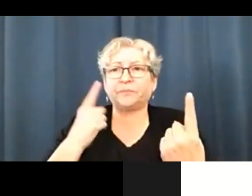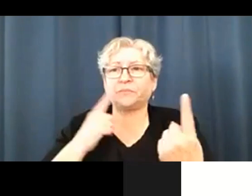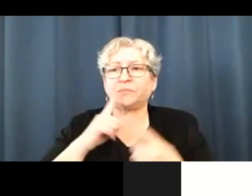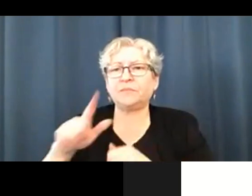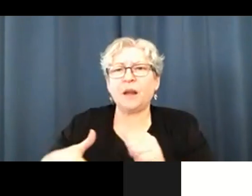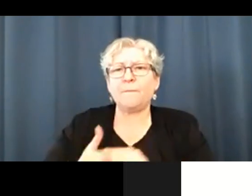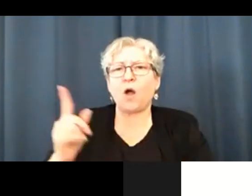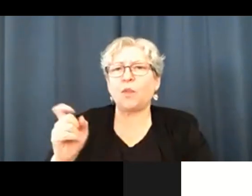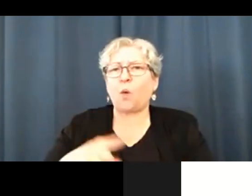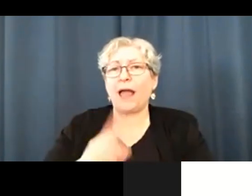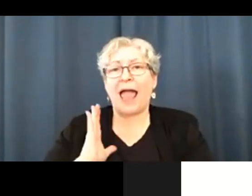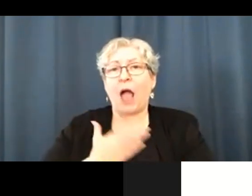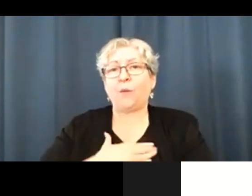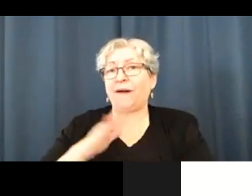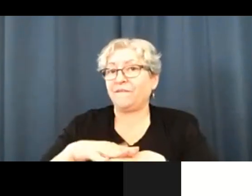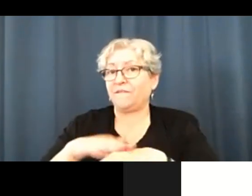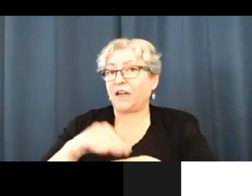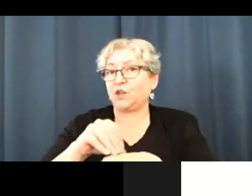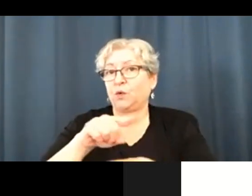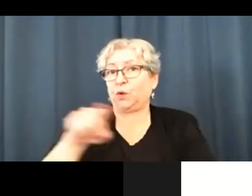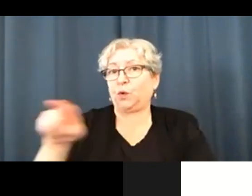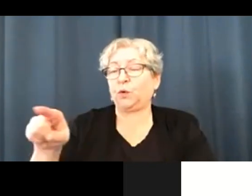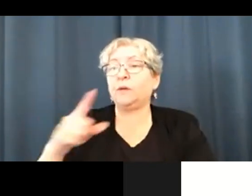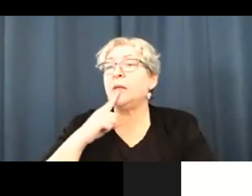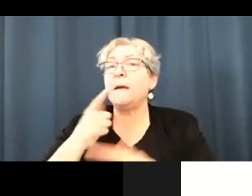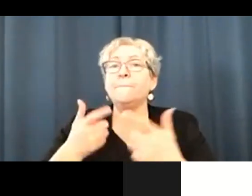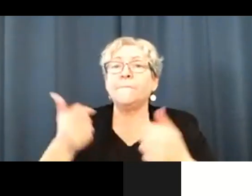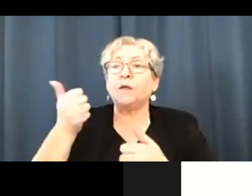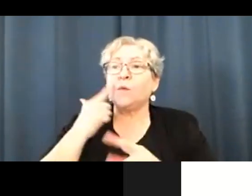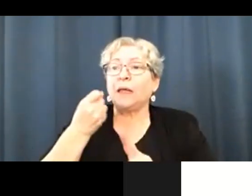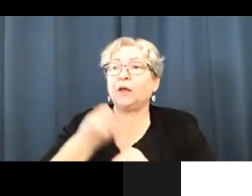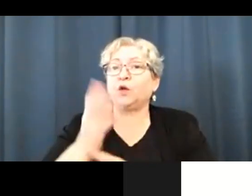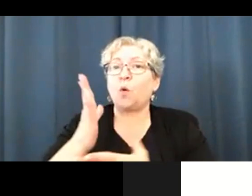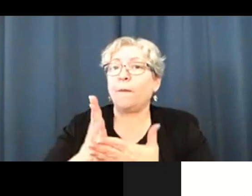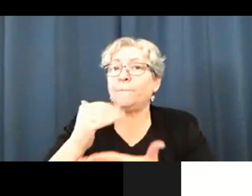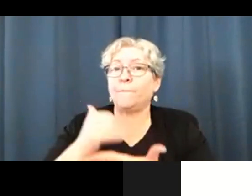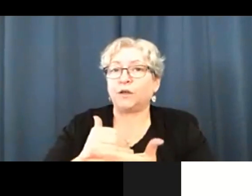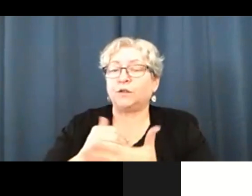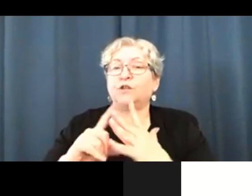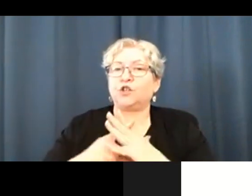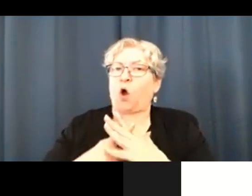is our advice to you always, the biggest thing that can impact your budget is start early.